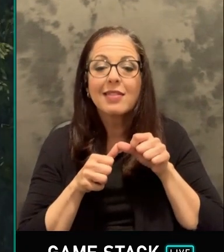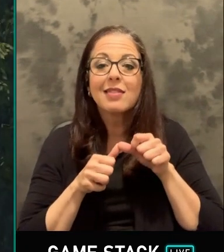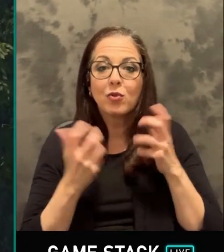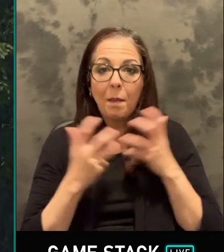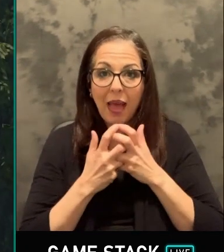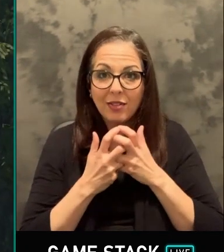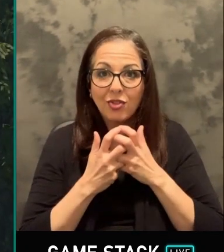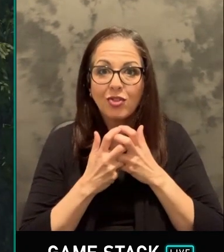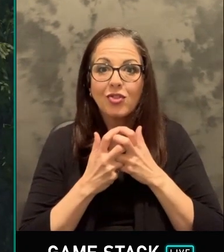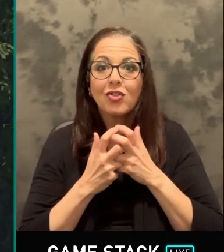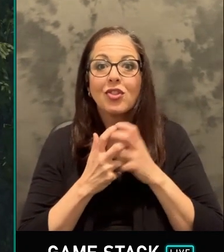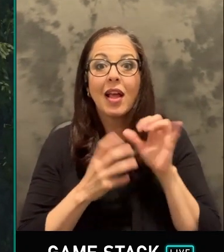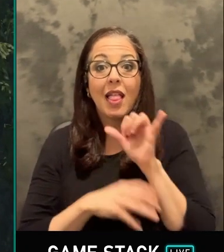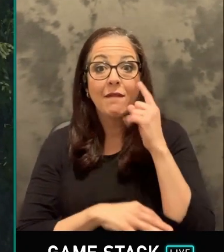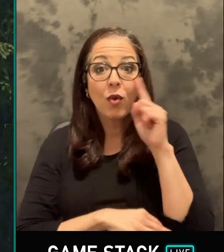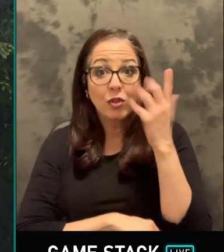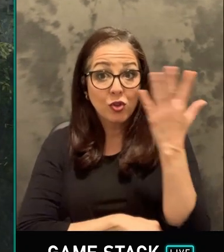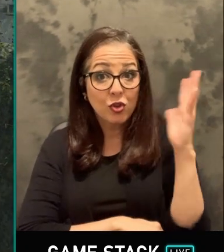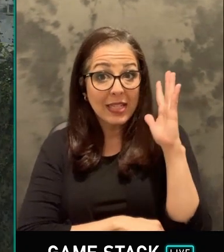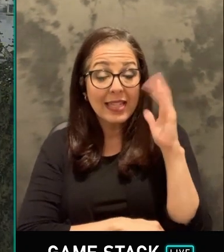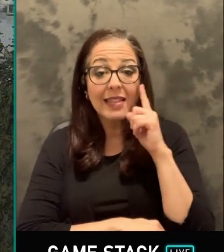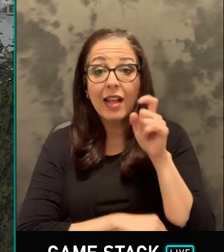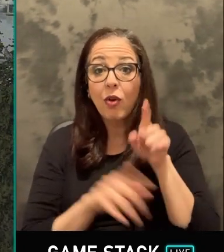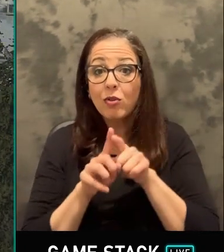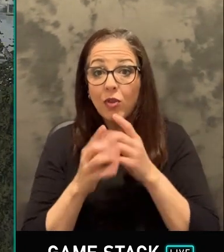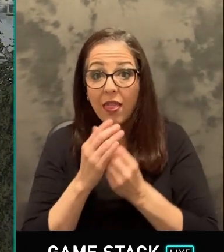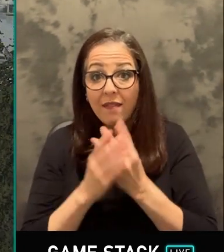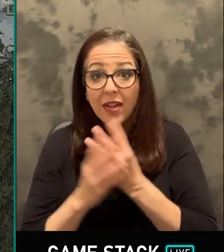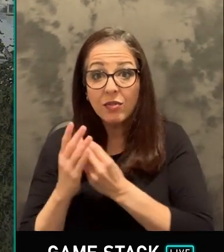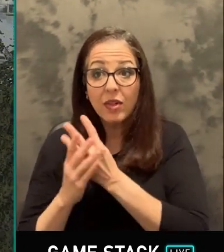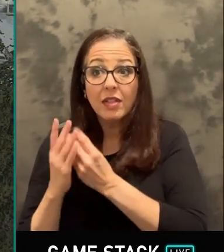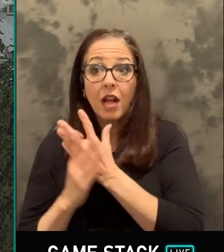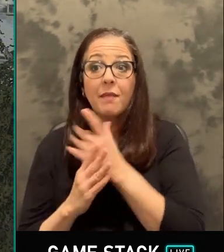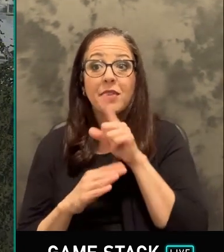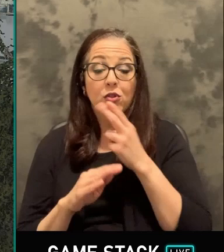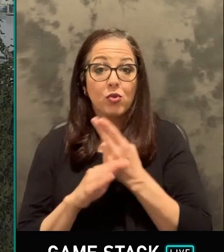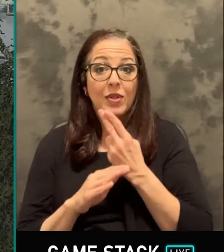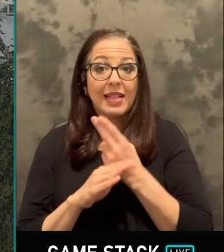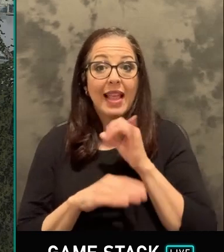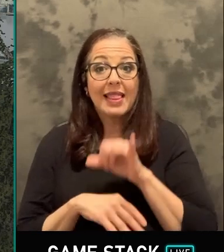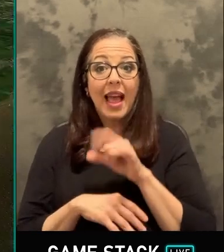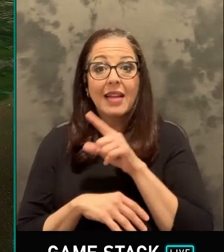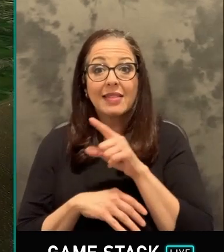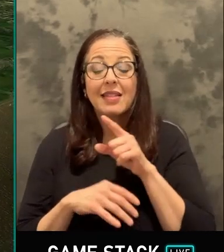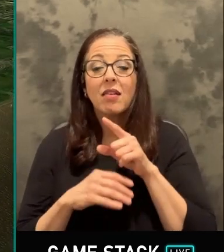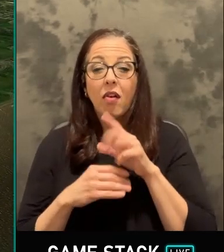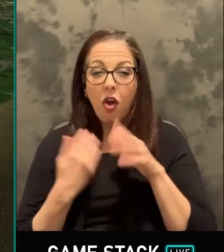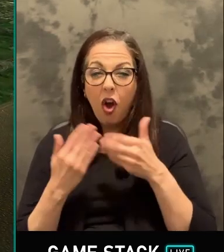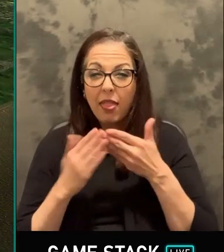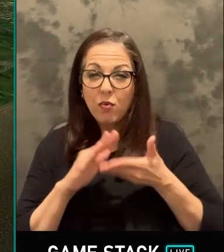this process is using machine learning. So, by running all these processes like the one we've